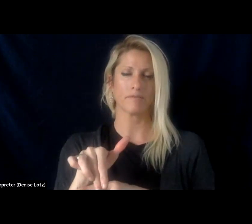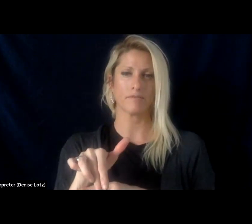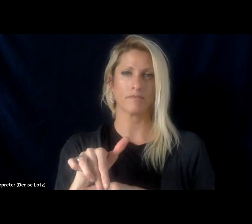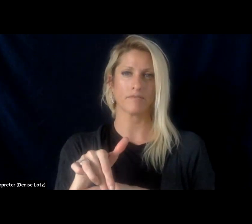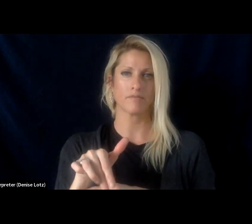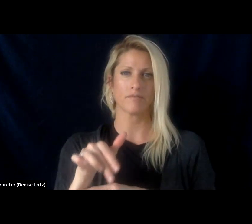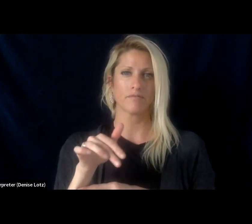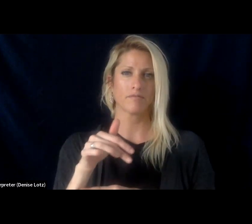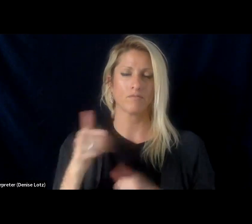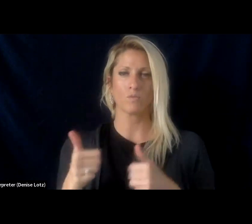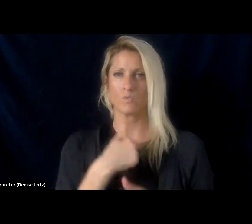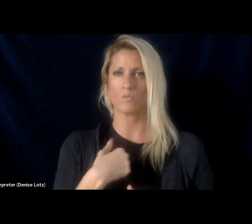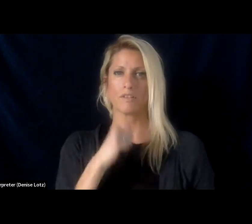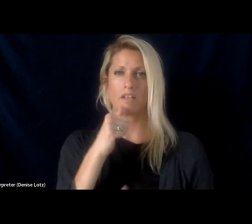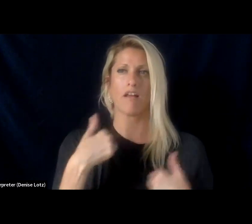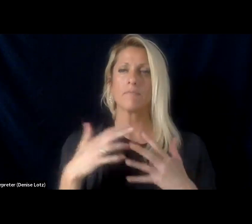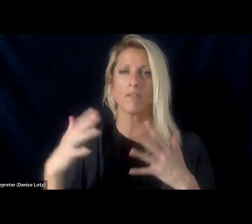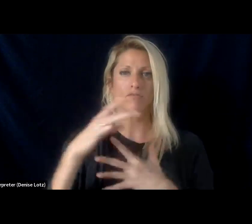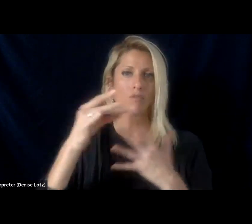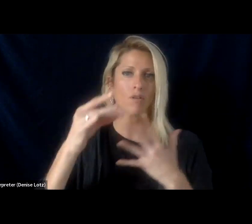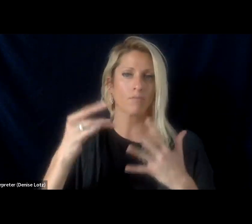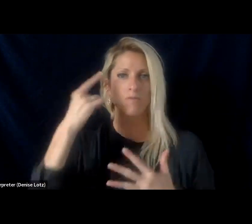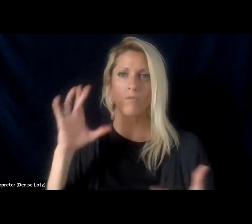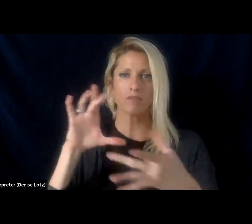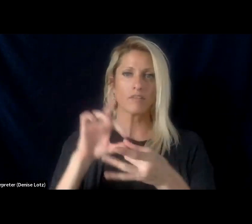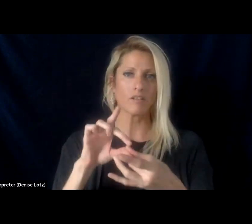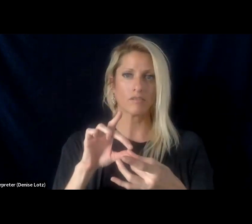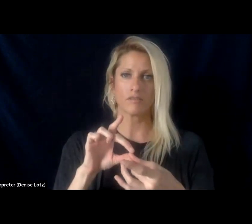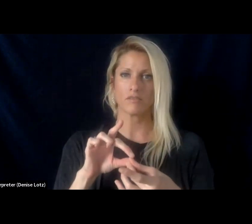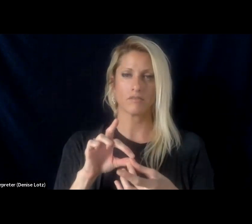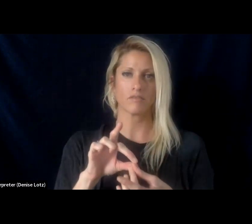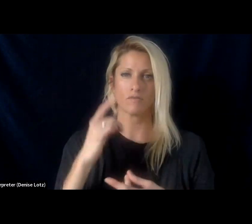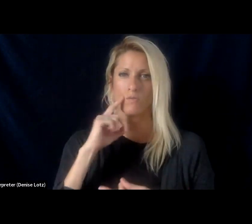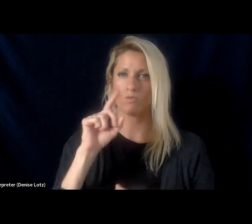have a lot of options for connectivity even 20 or 30 years ago. And so we started building